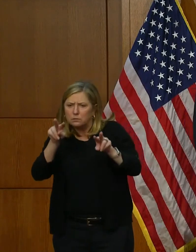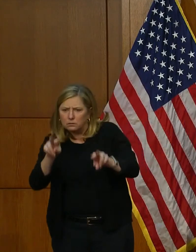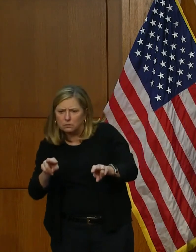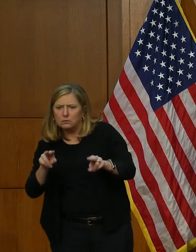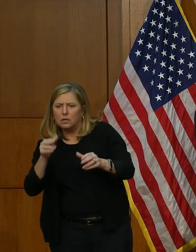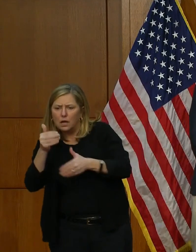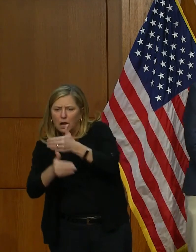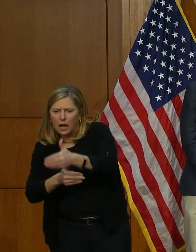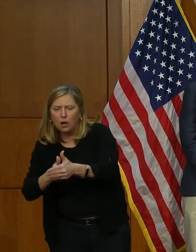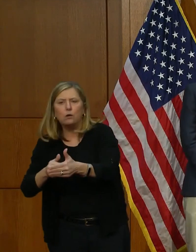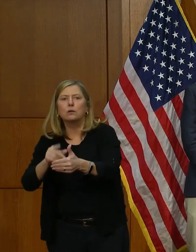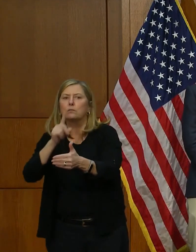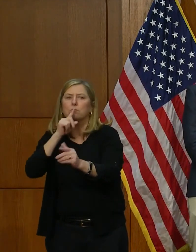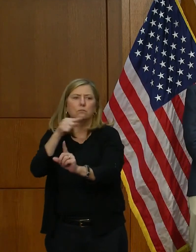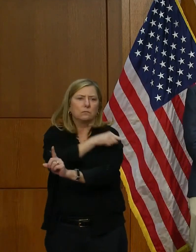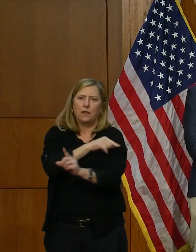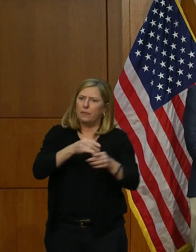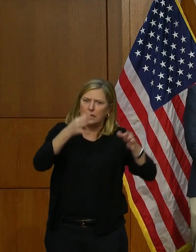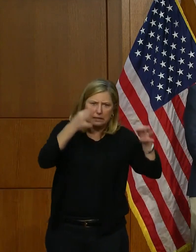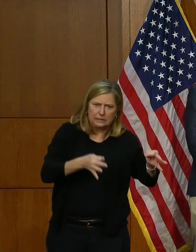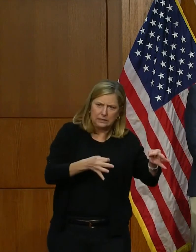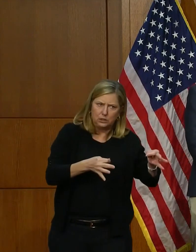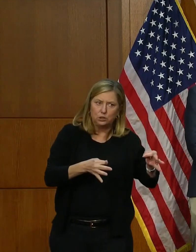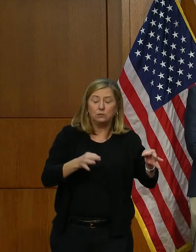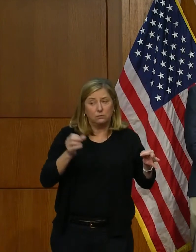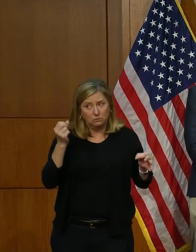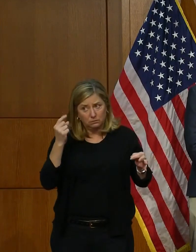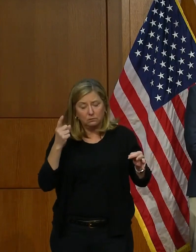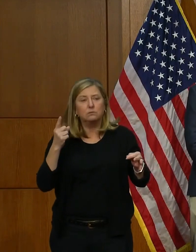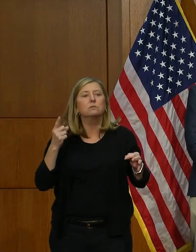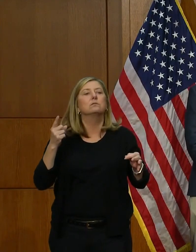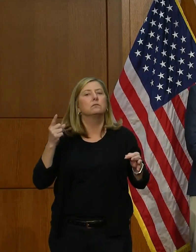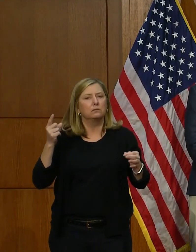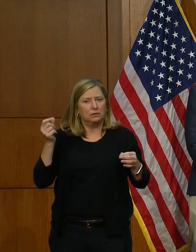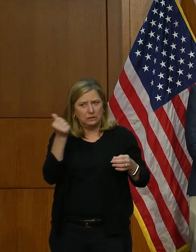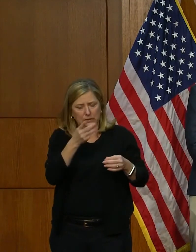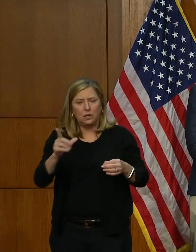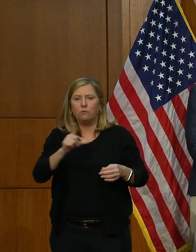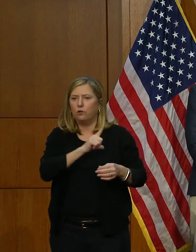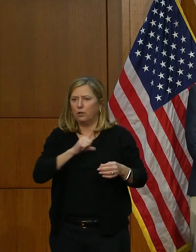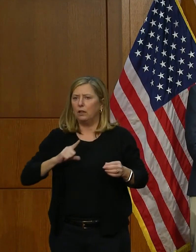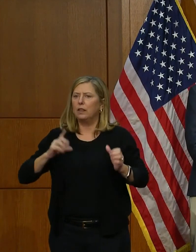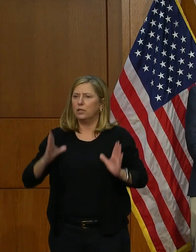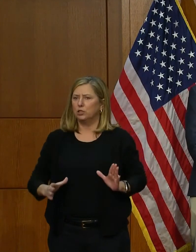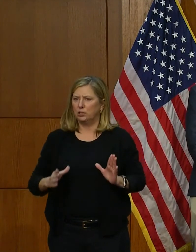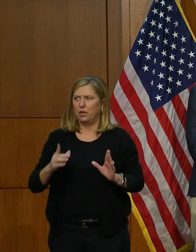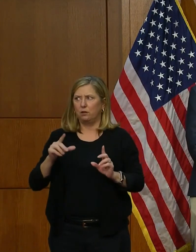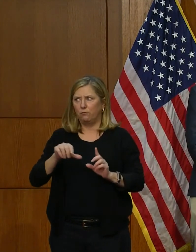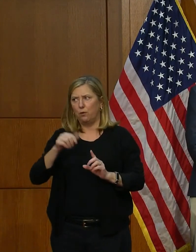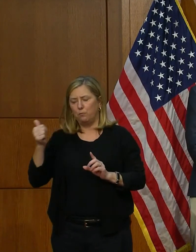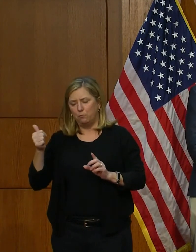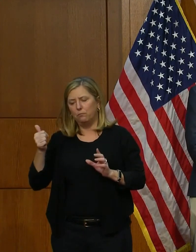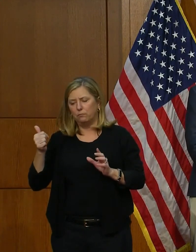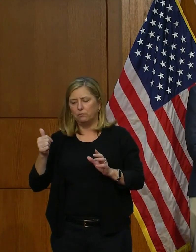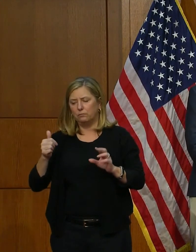AFTER THE POLICY DECISION WAS MADE. PAROLE, MR MARTIN, NOT TOE LOOK INTO THAT POLICY